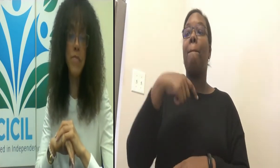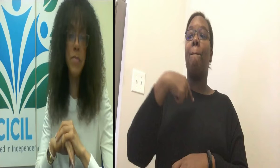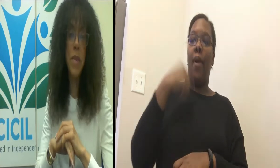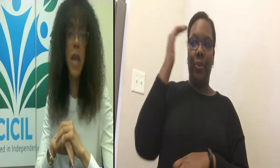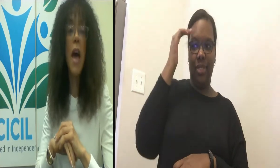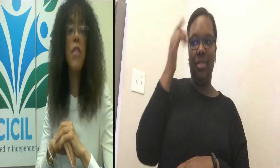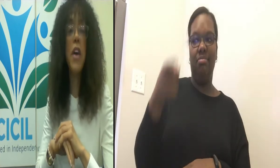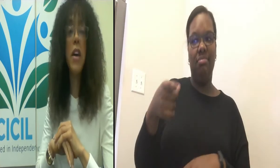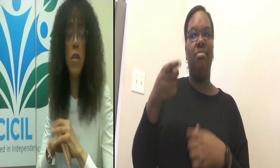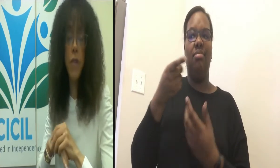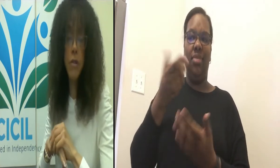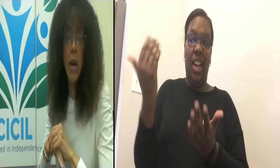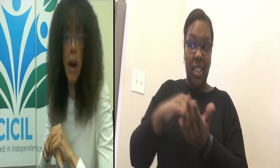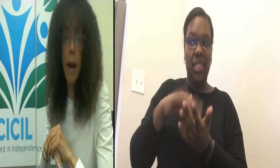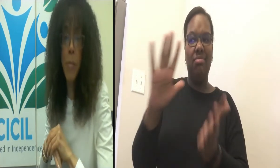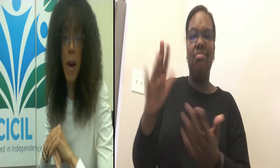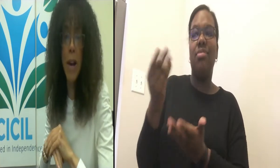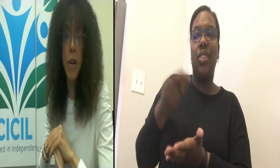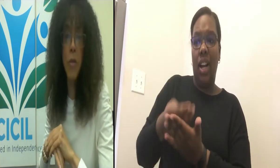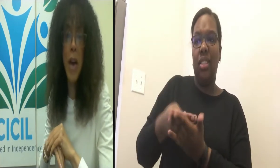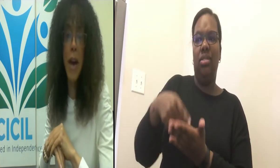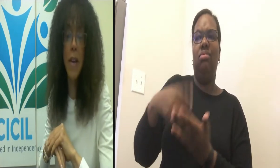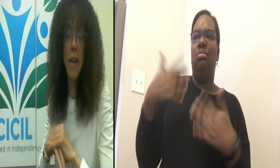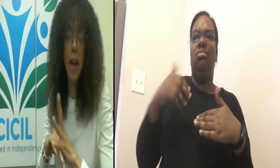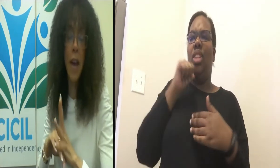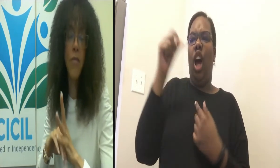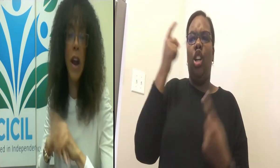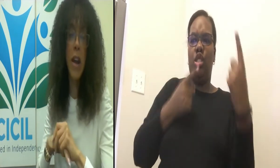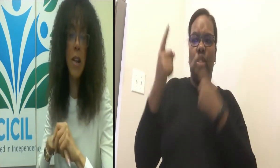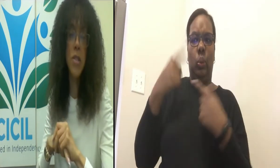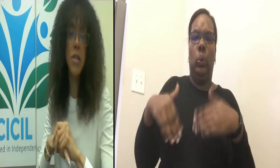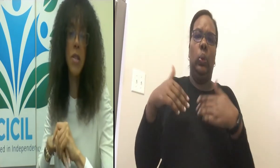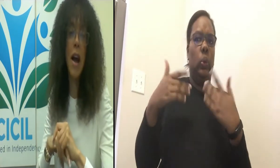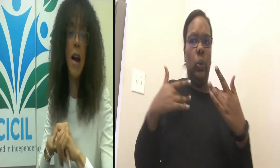started with you about that